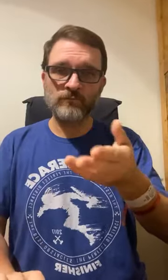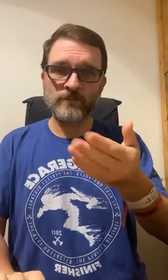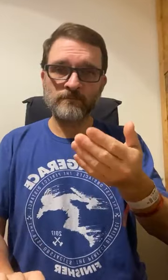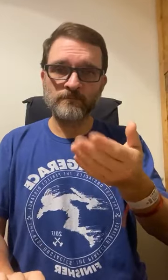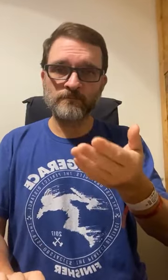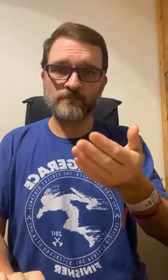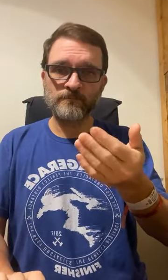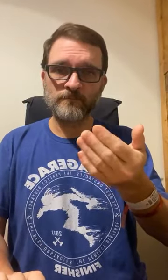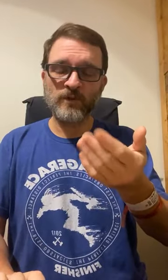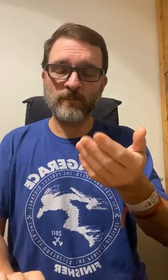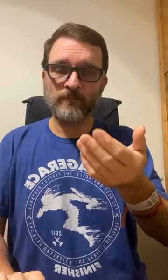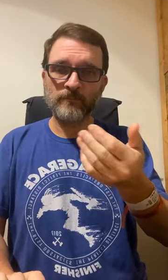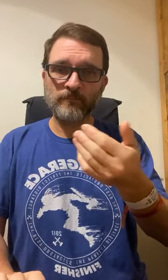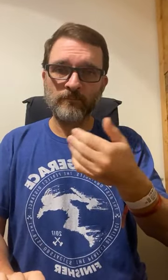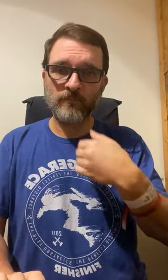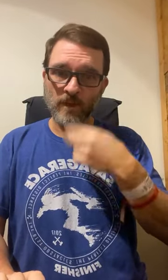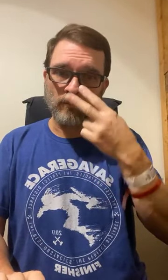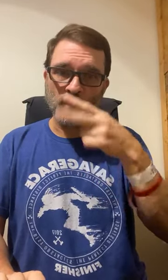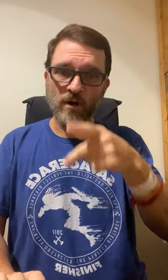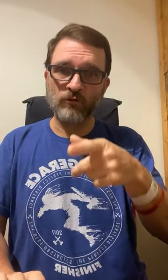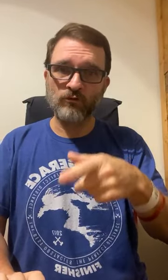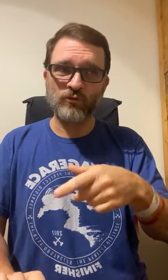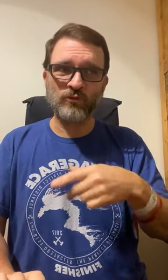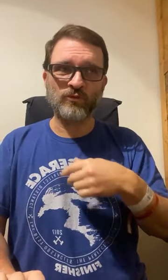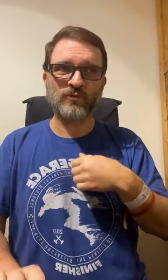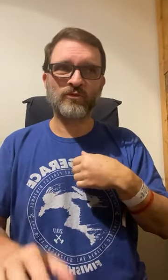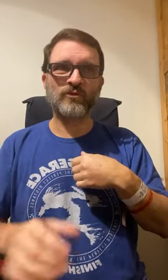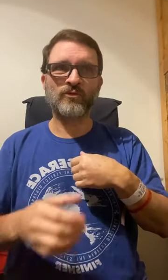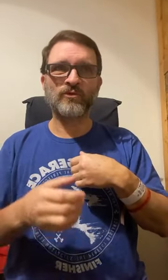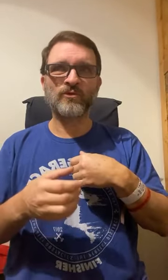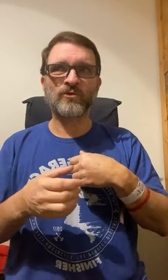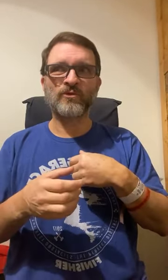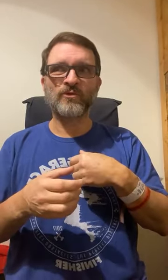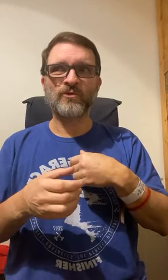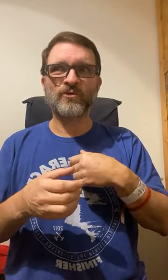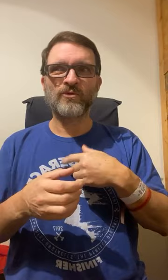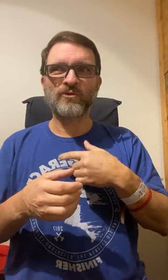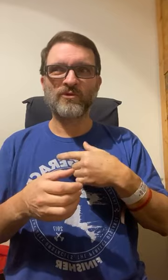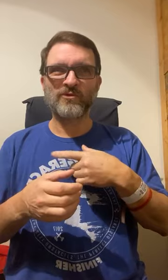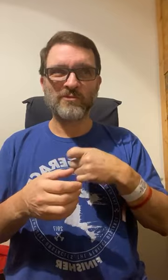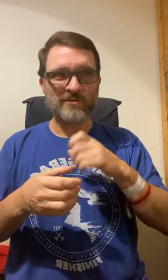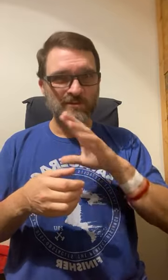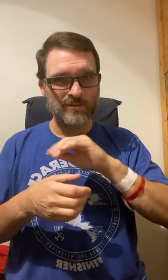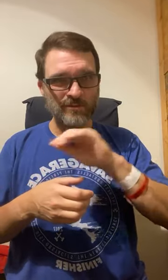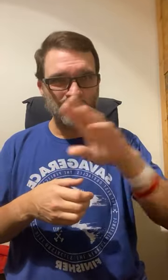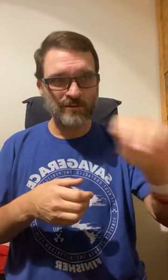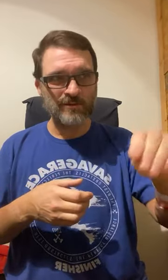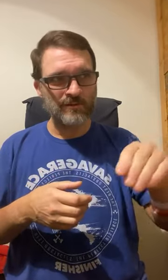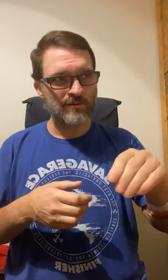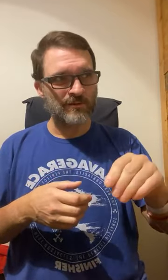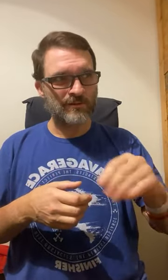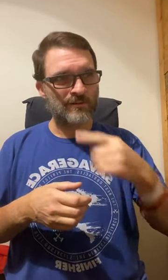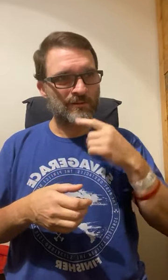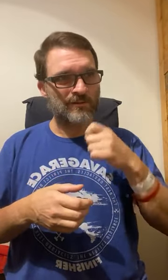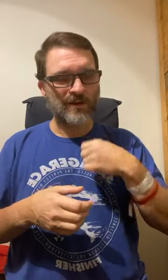The nurse said No! Drink up! Drink it up! I'm watching you! I asked if I had to empty all 3 of them at the same time.